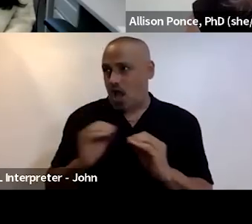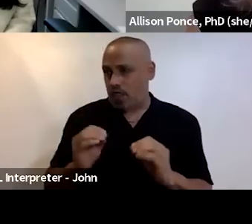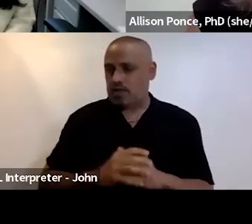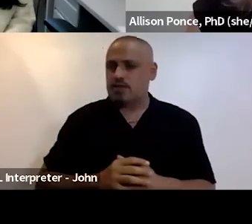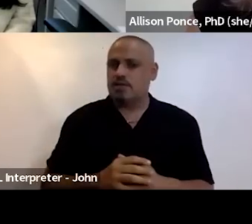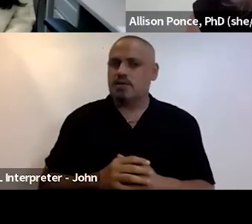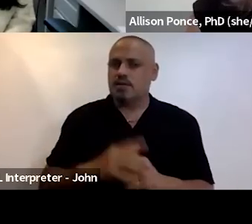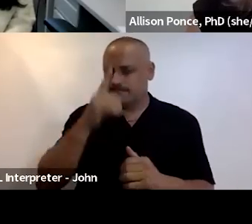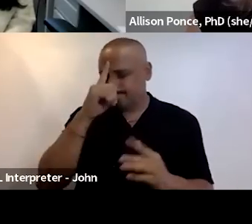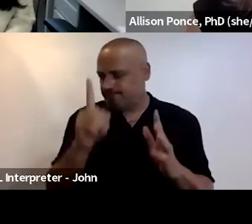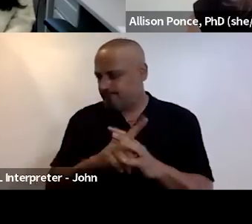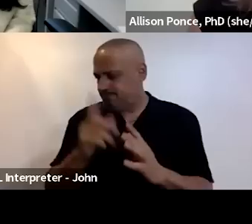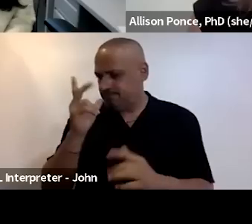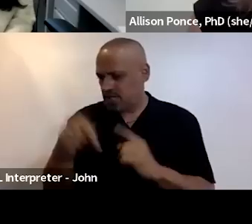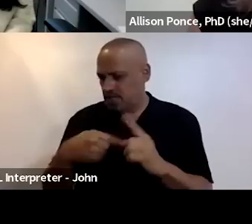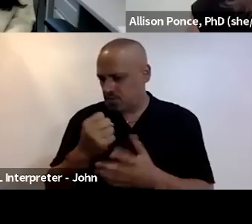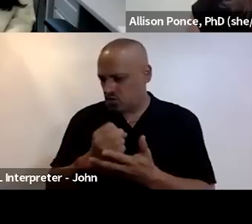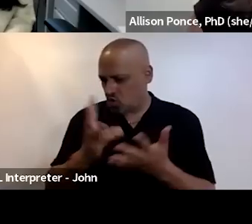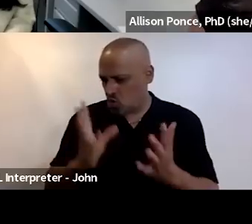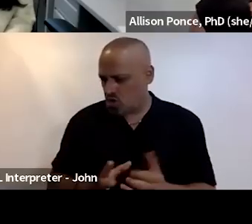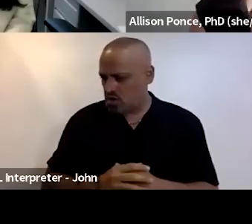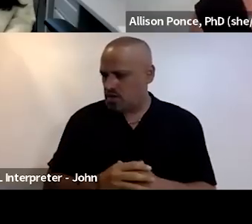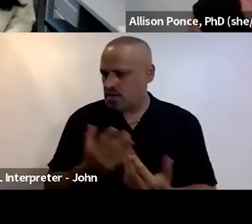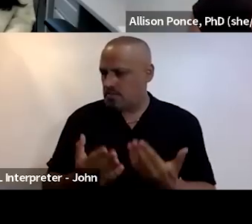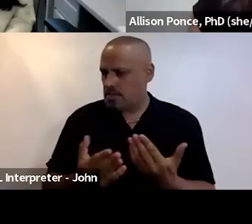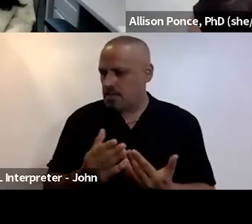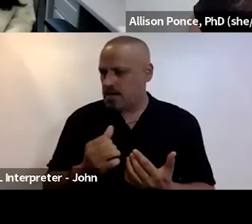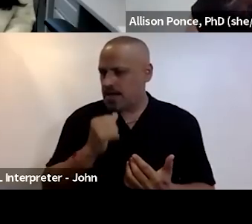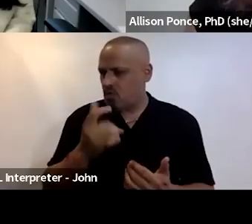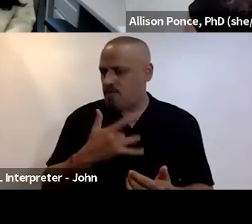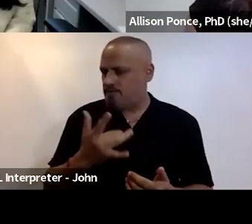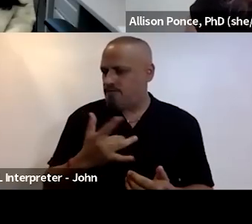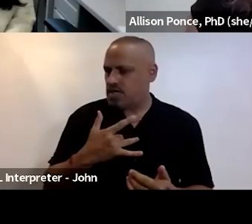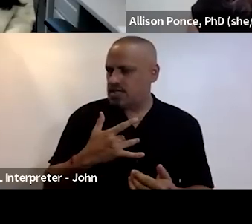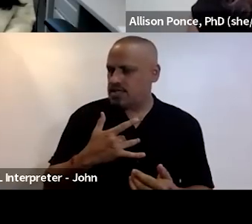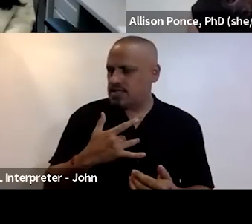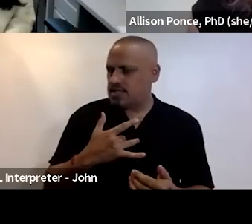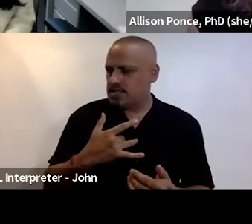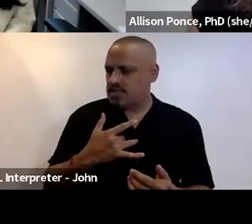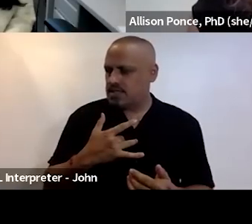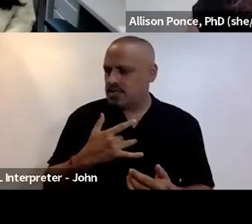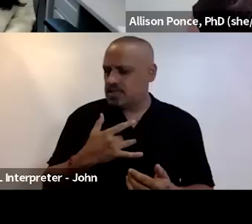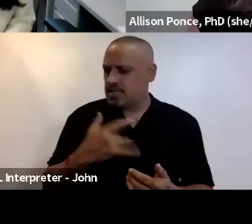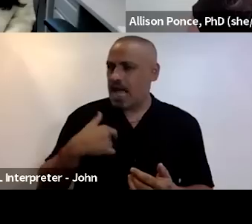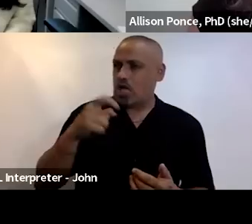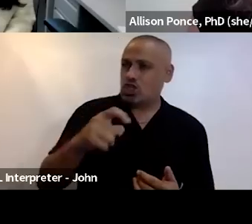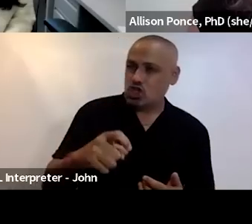what comes to mind when I'm hearing, "I'm not a social worker," is maybe that I don't feel like... Yeah, I either should have